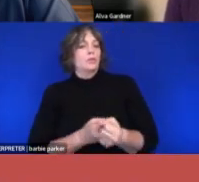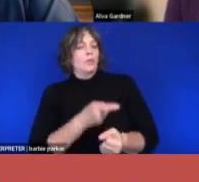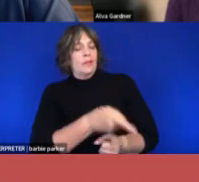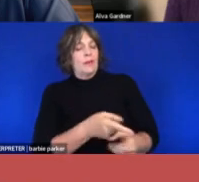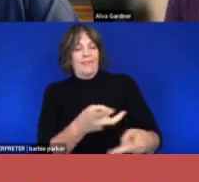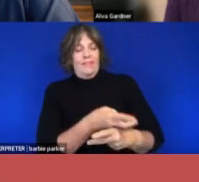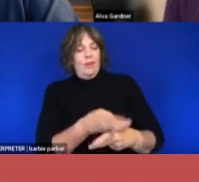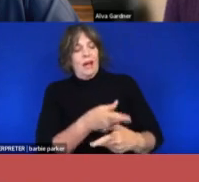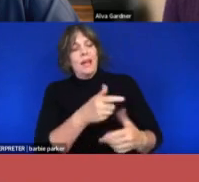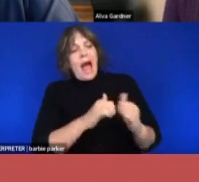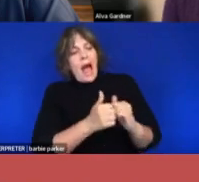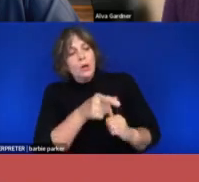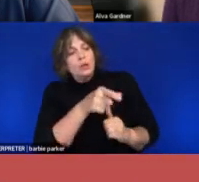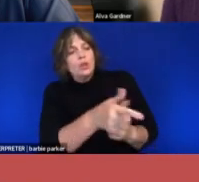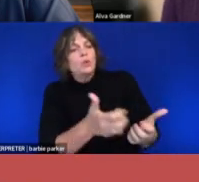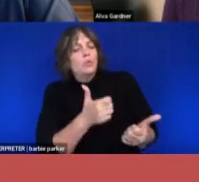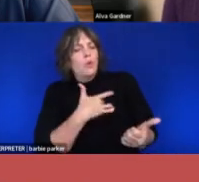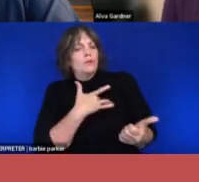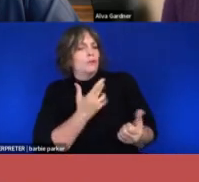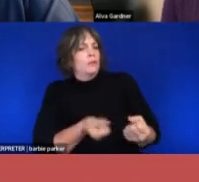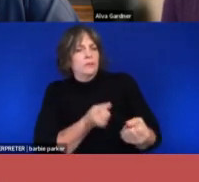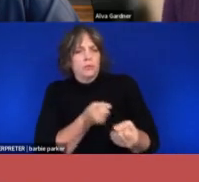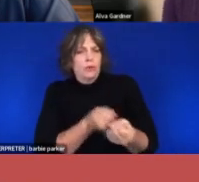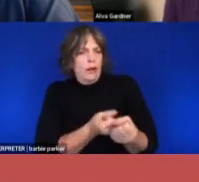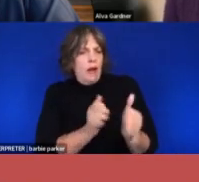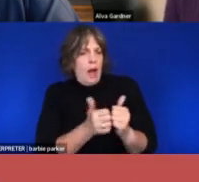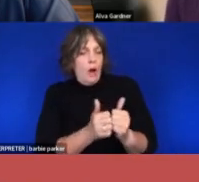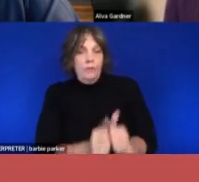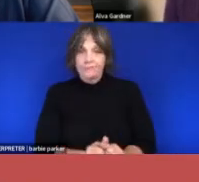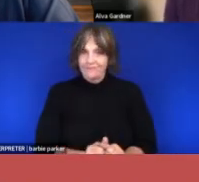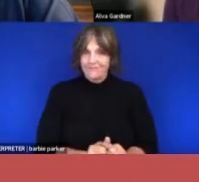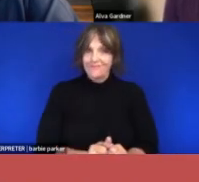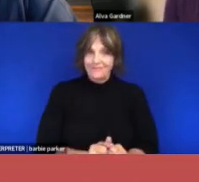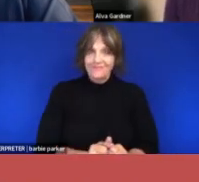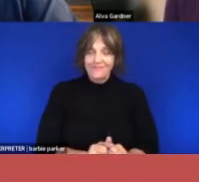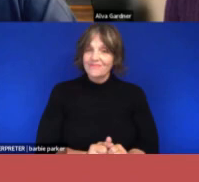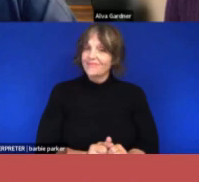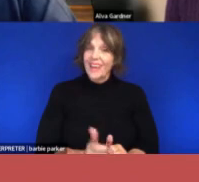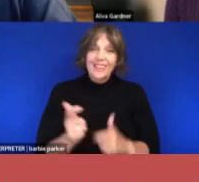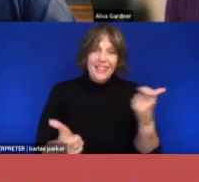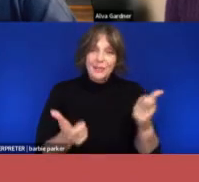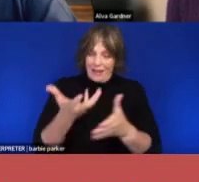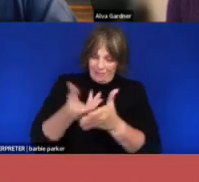And that's a really big missing piece, is we stop the conversation. And I don't know,